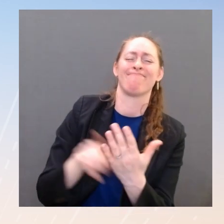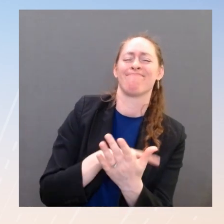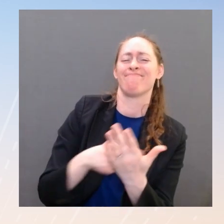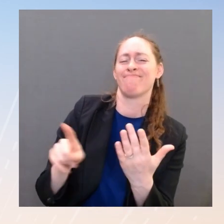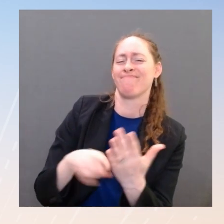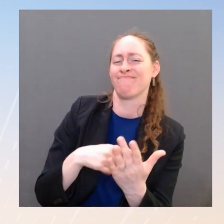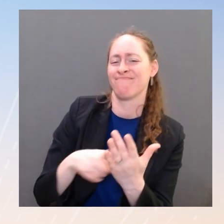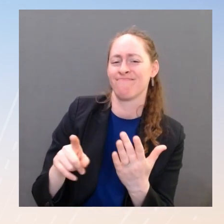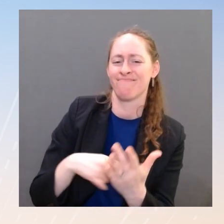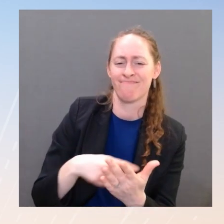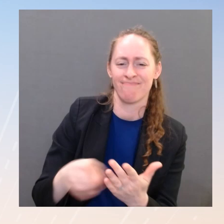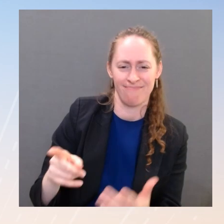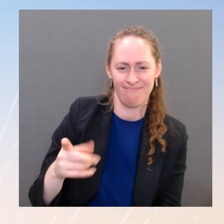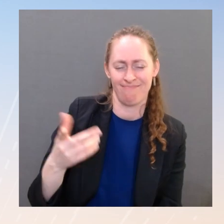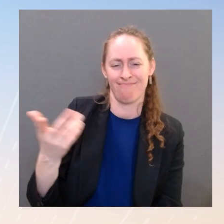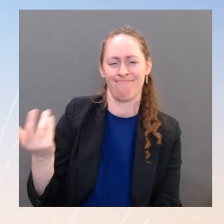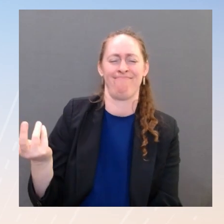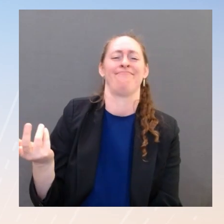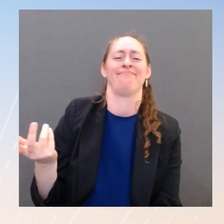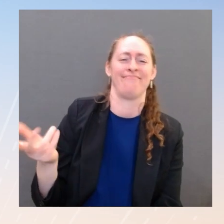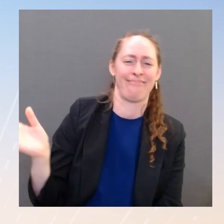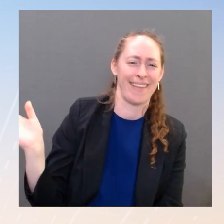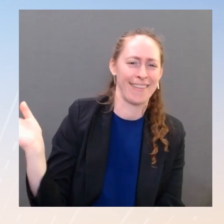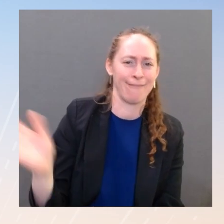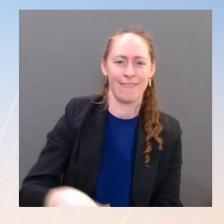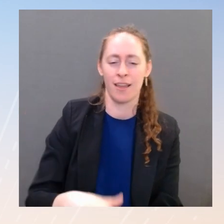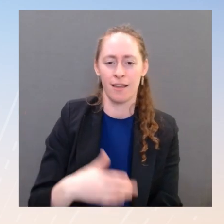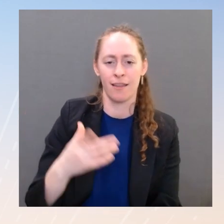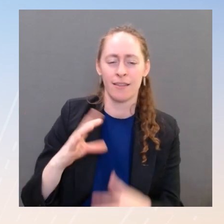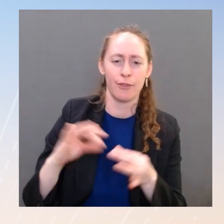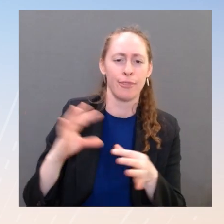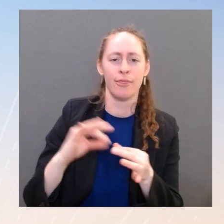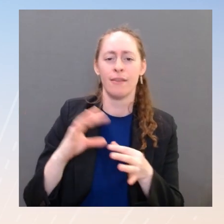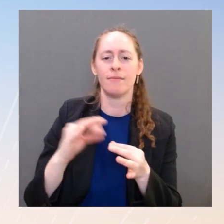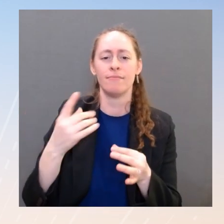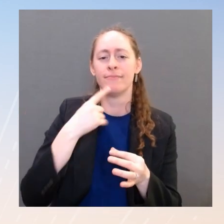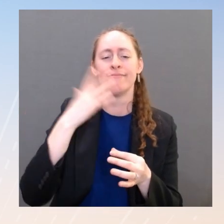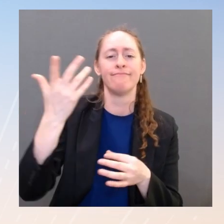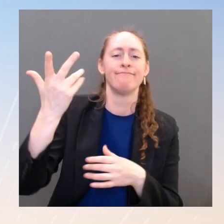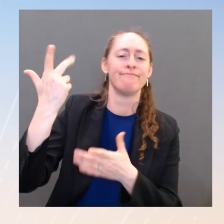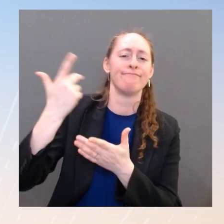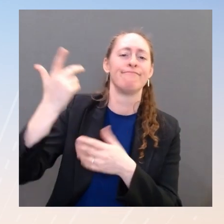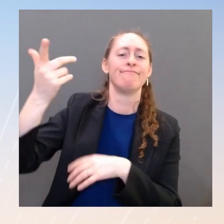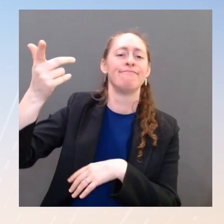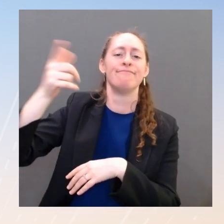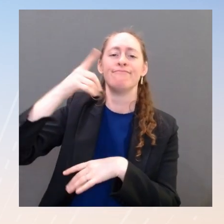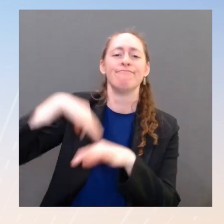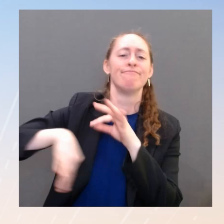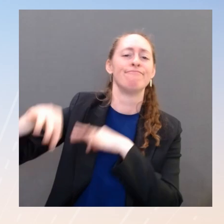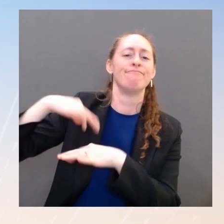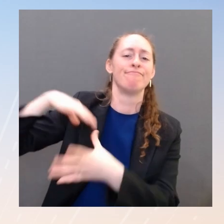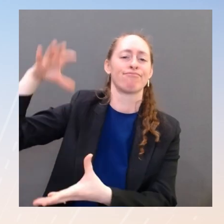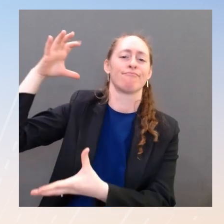If there are income caps that you just discussed there, would it be done in a way that preve- --